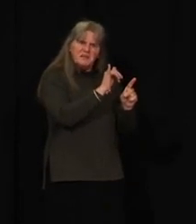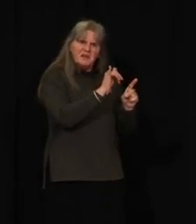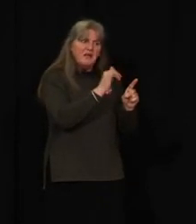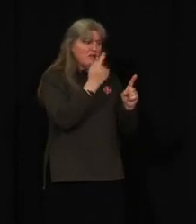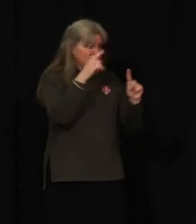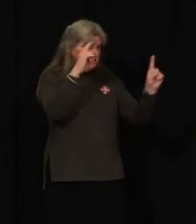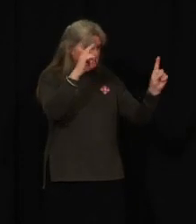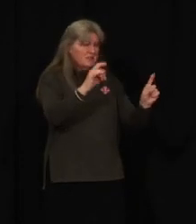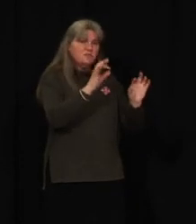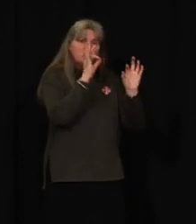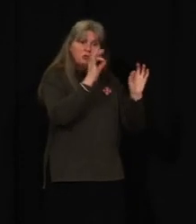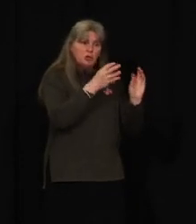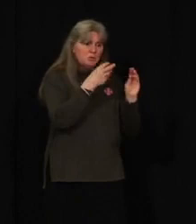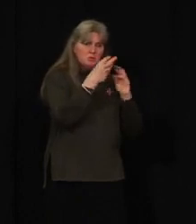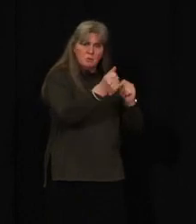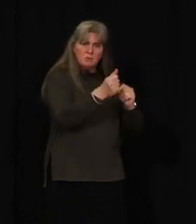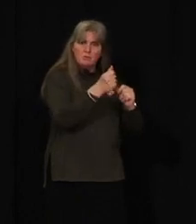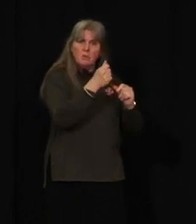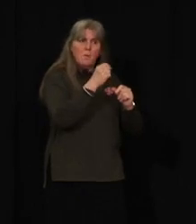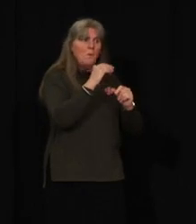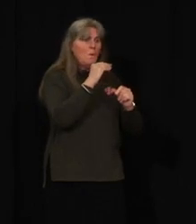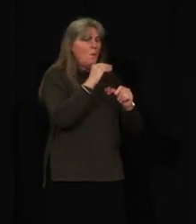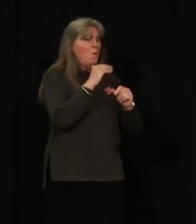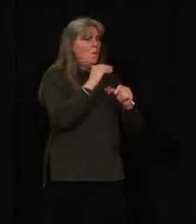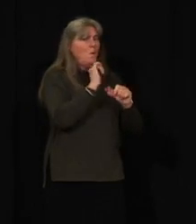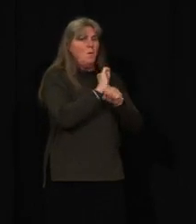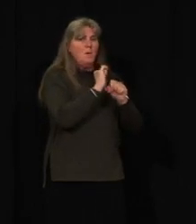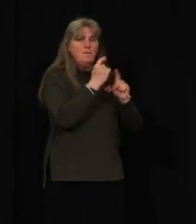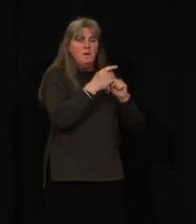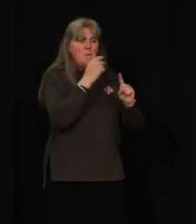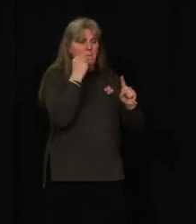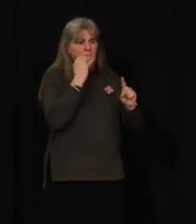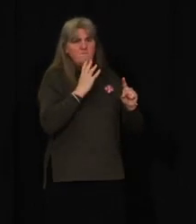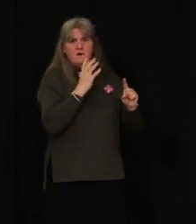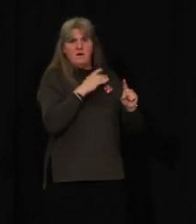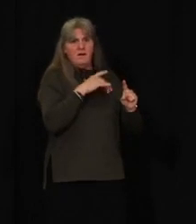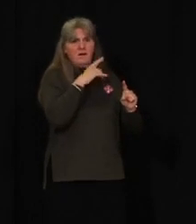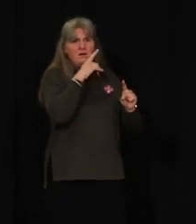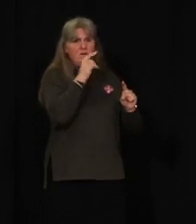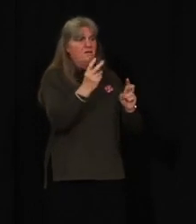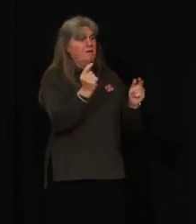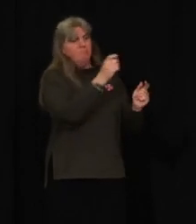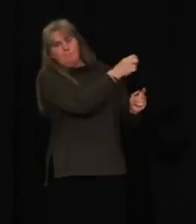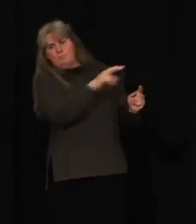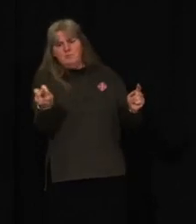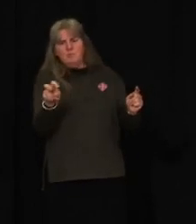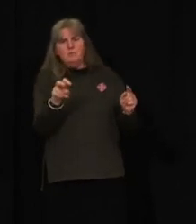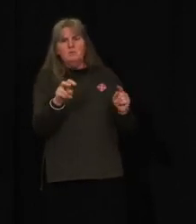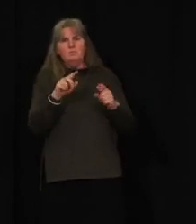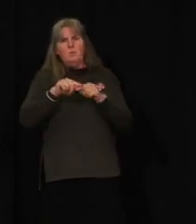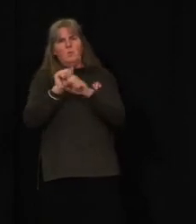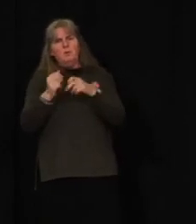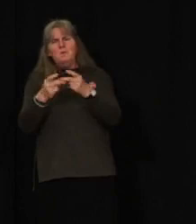working well, I see no hurry to